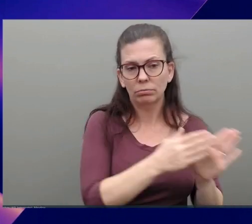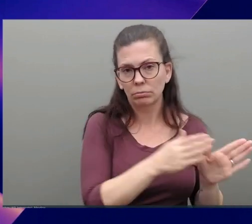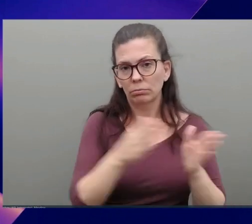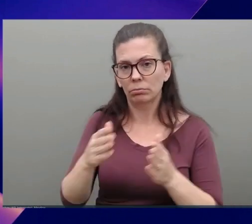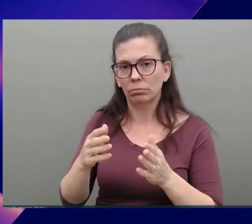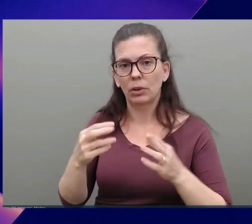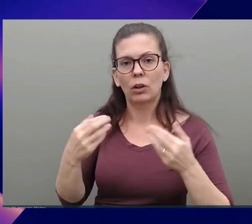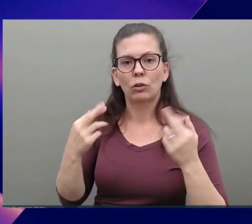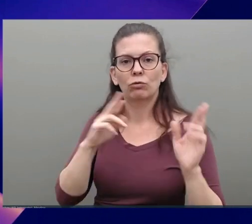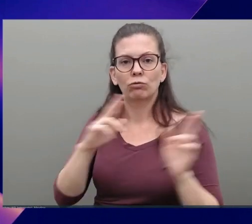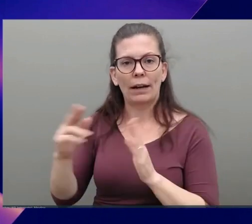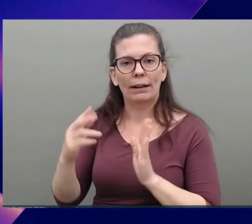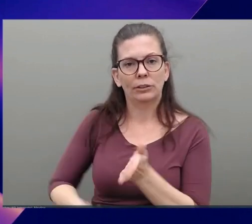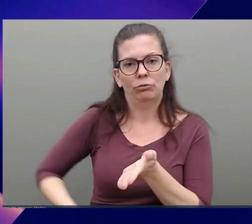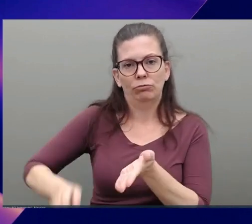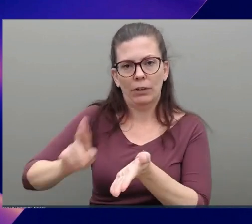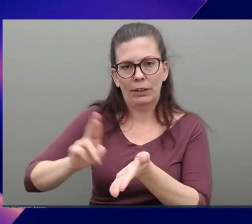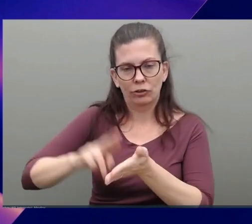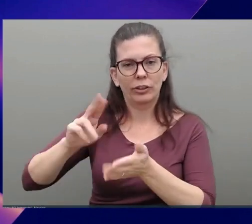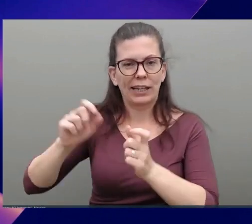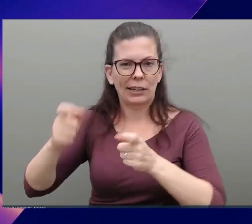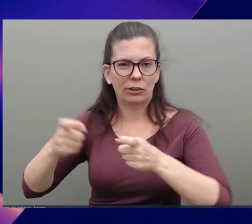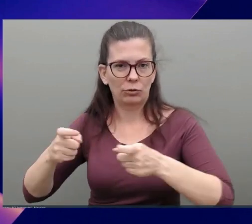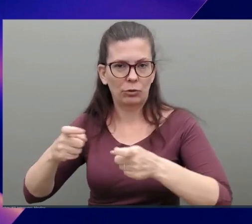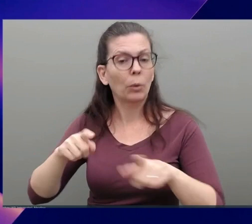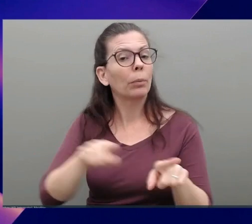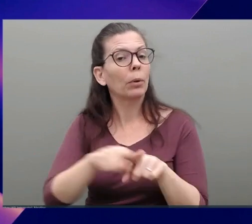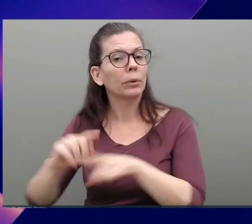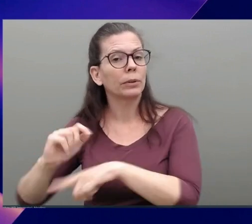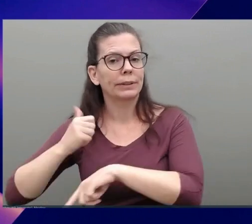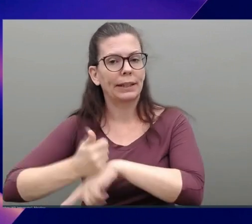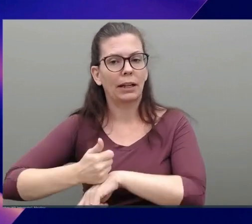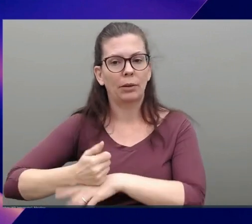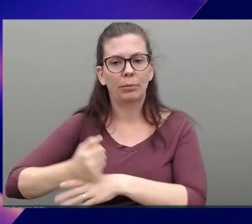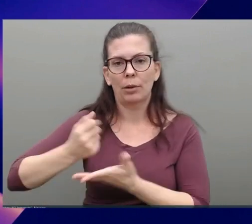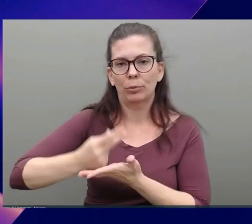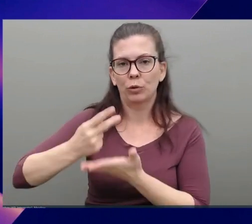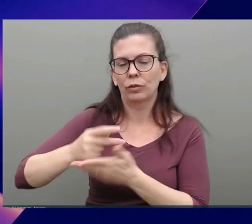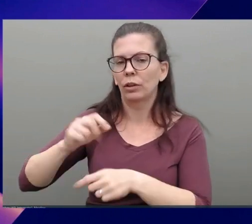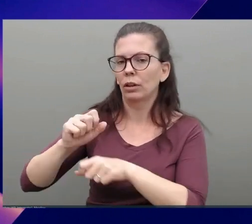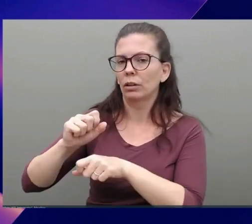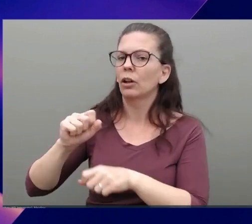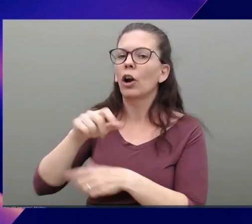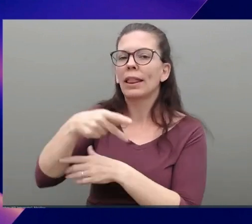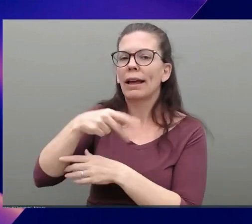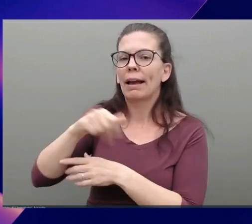they can version control it. They can also set up approval workflow, in which data scientists can really provide,